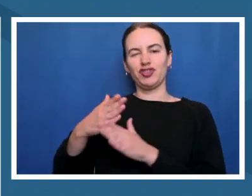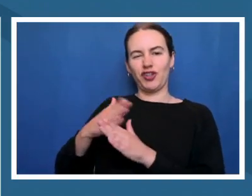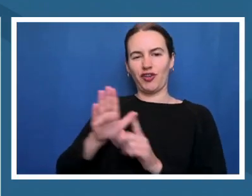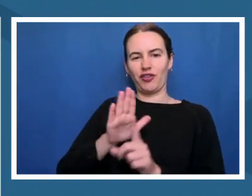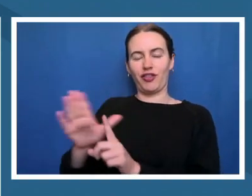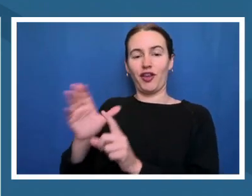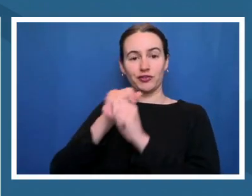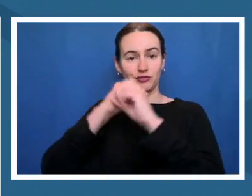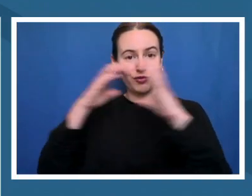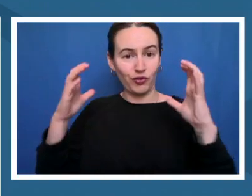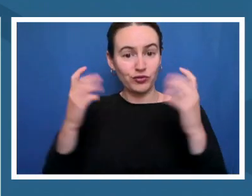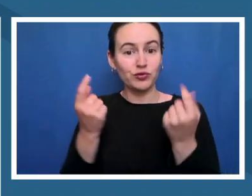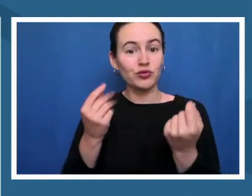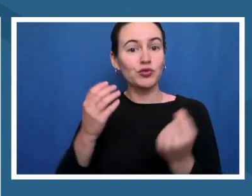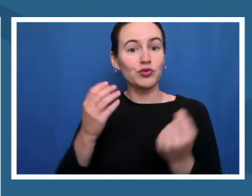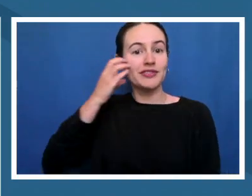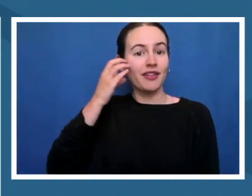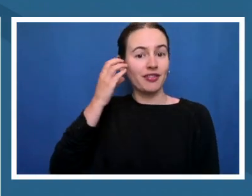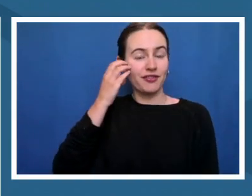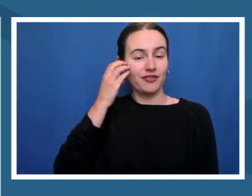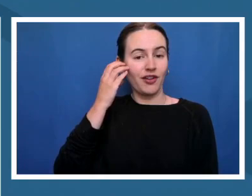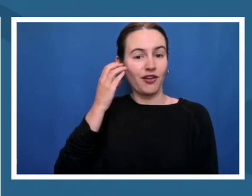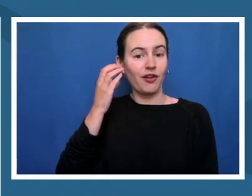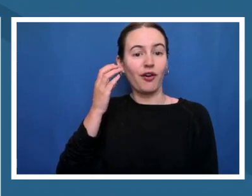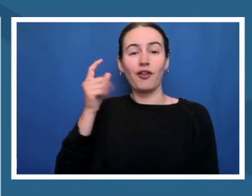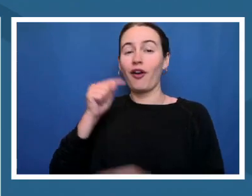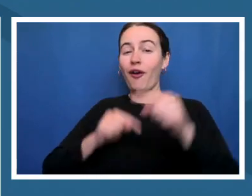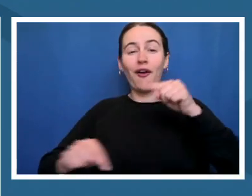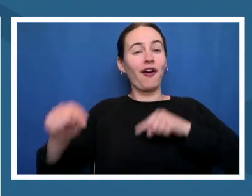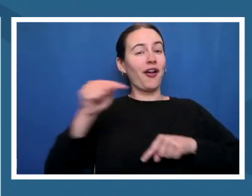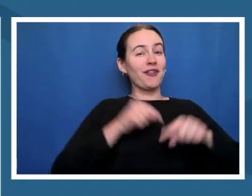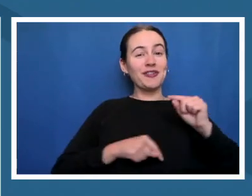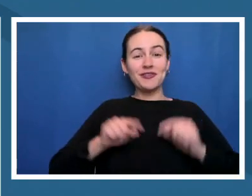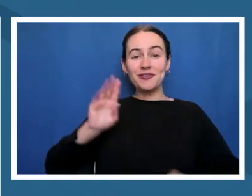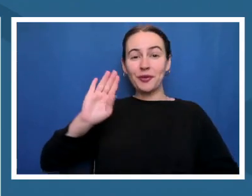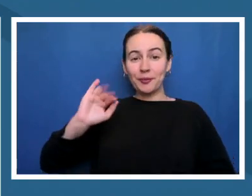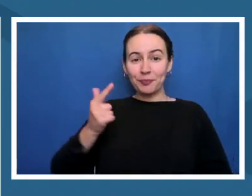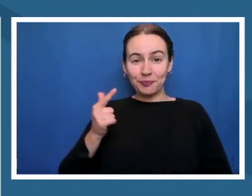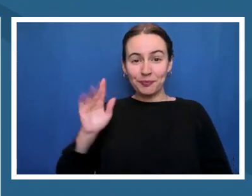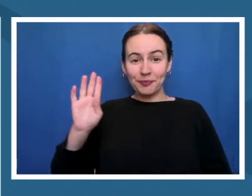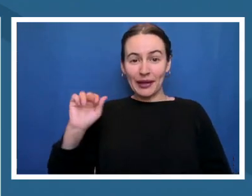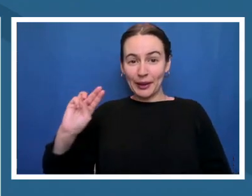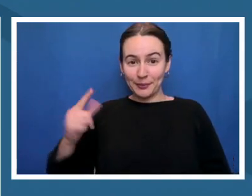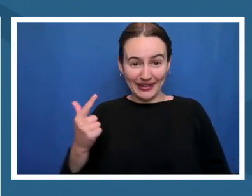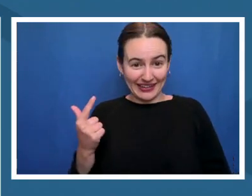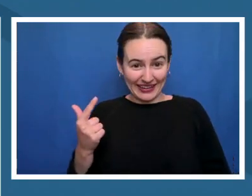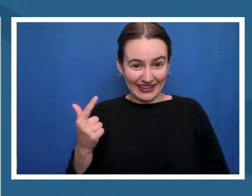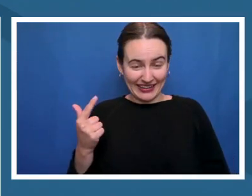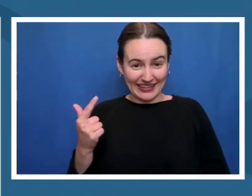phone back to the big bang and narrated much to